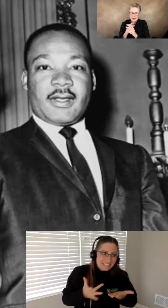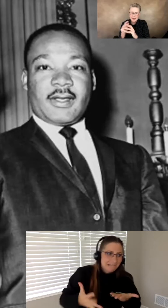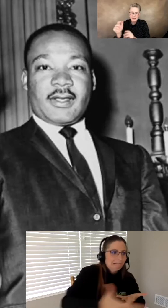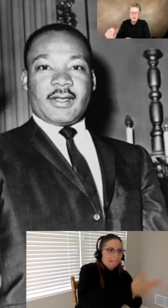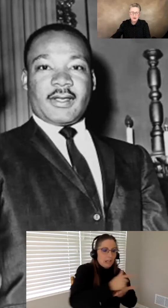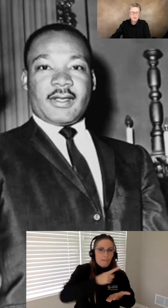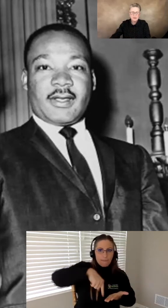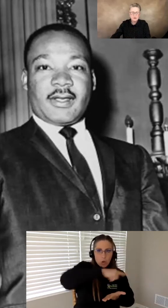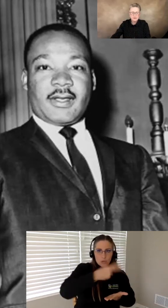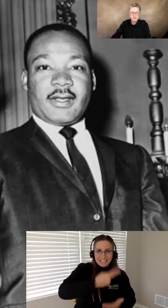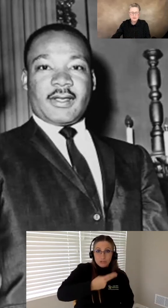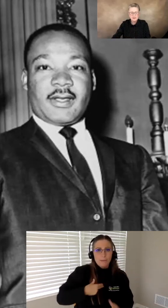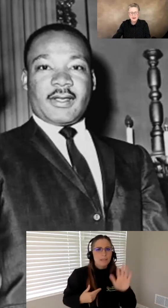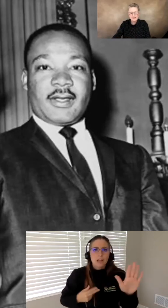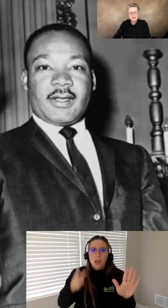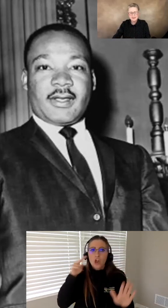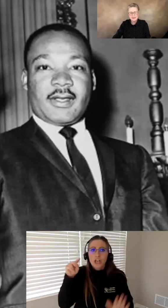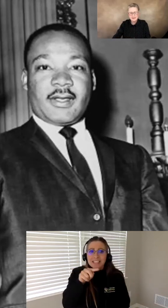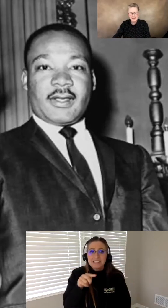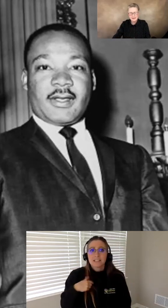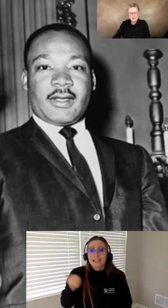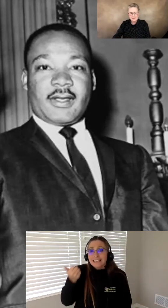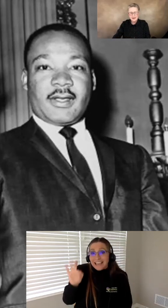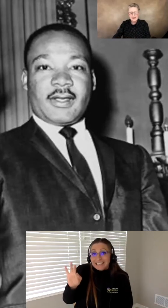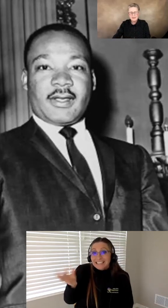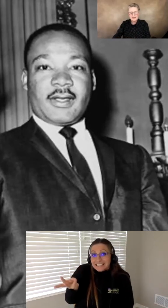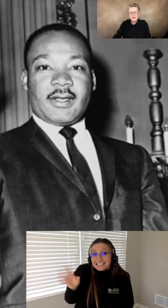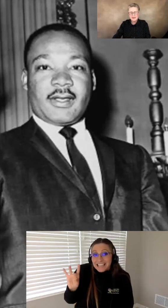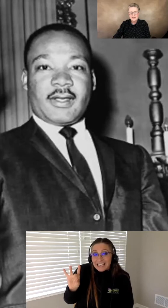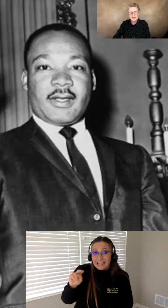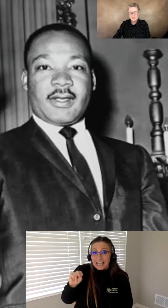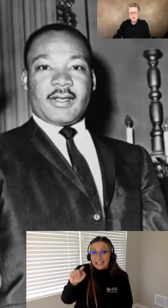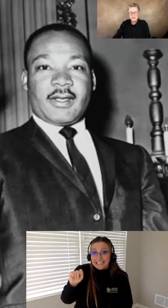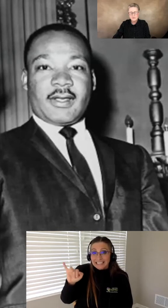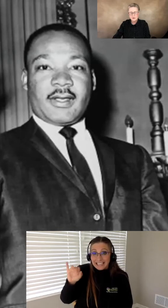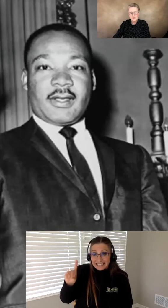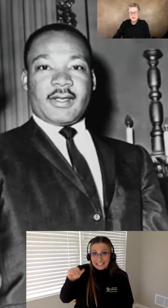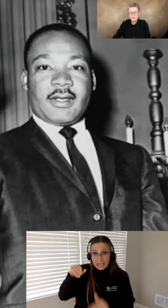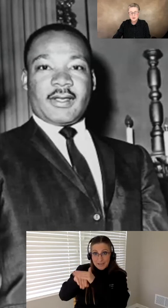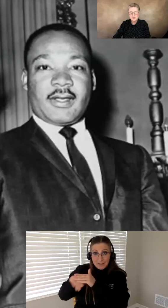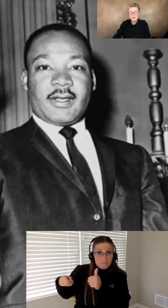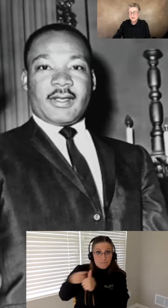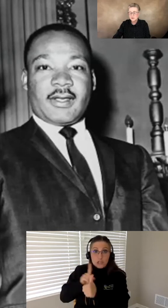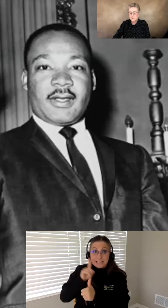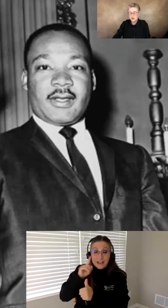and I mean look at this in 1968 NTID admitted their first Deaf students and that's what Sharon